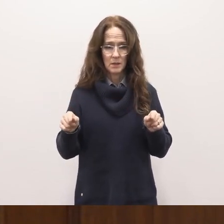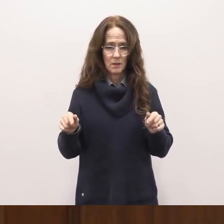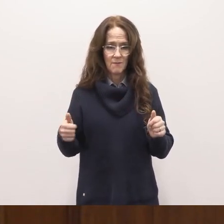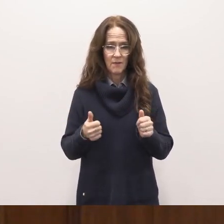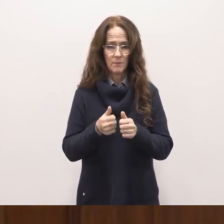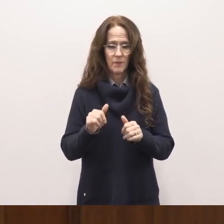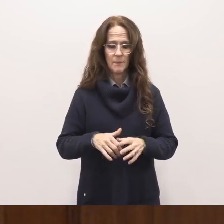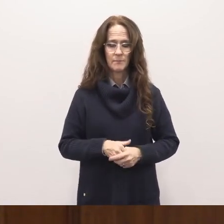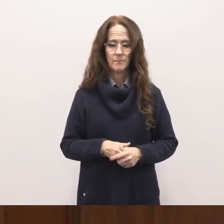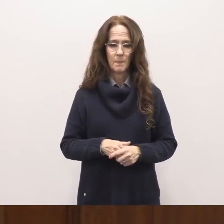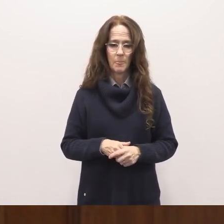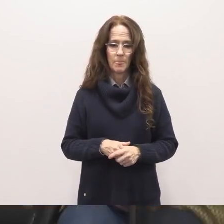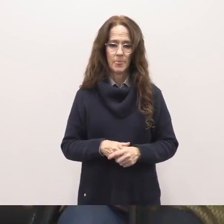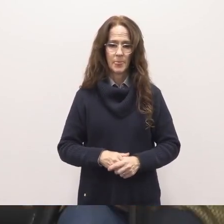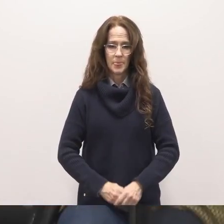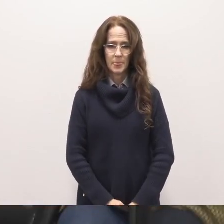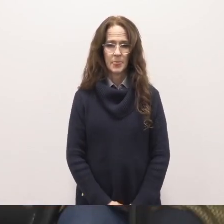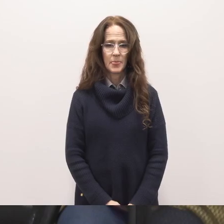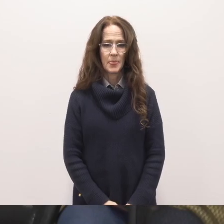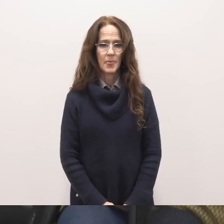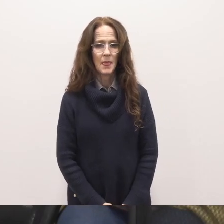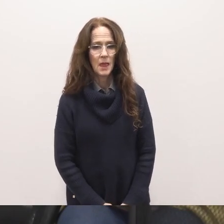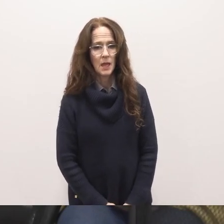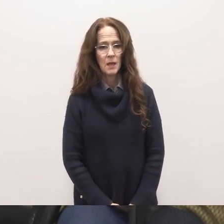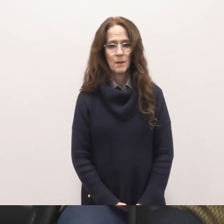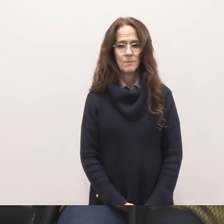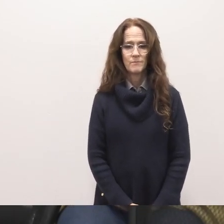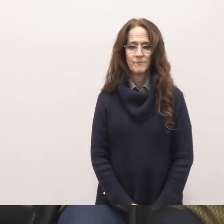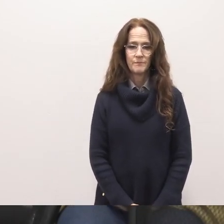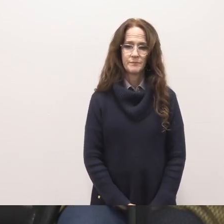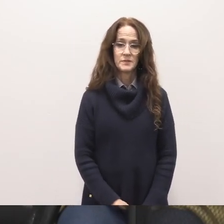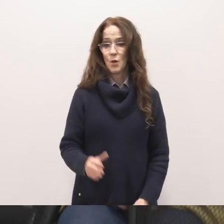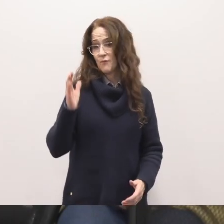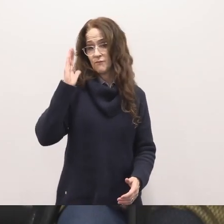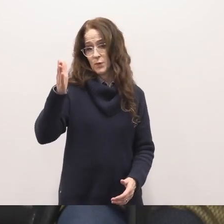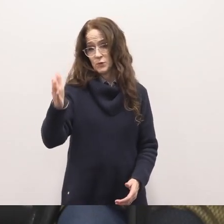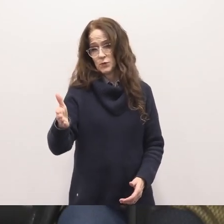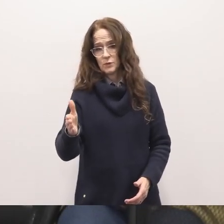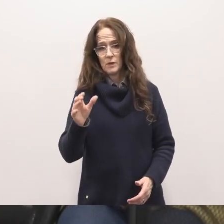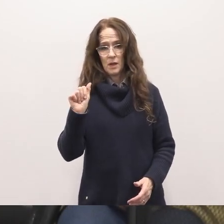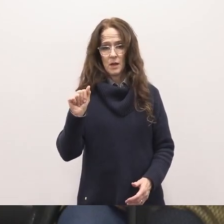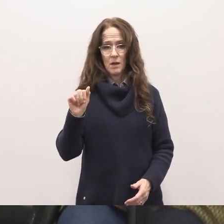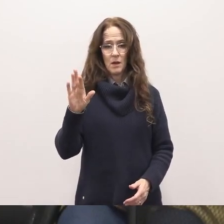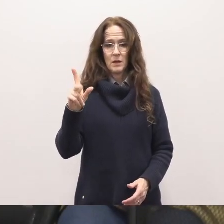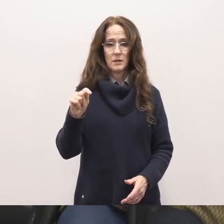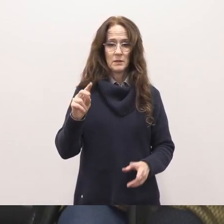Okay. All right. So, in terms of future, so, part of the audit is not really looking into the future.